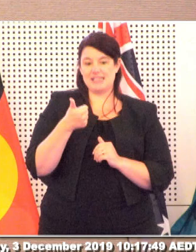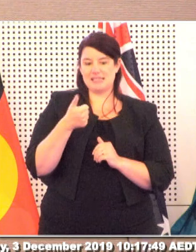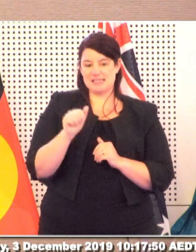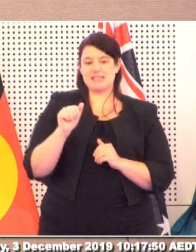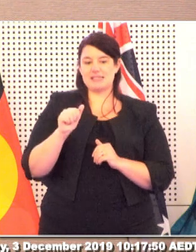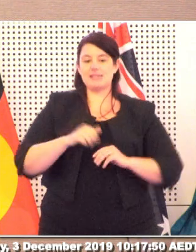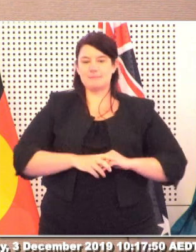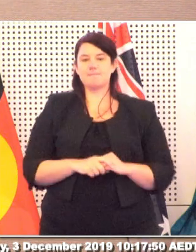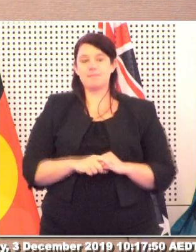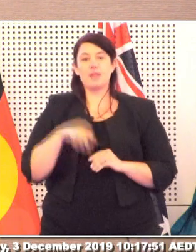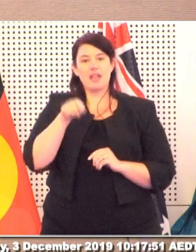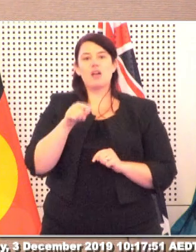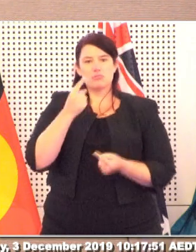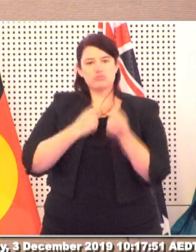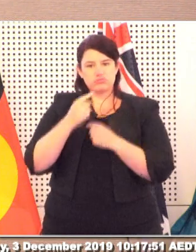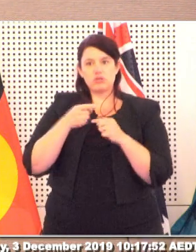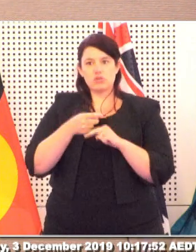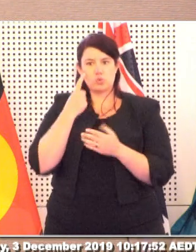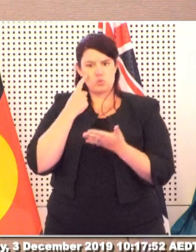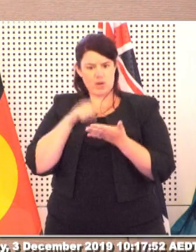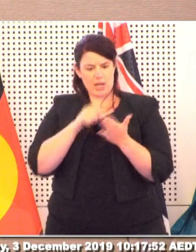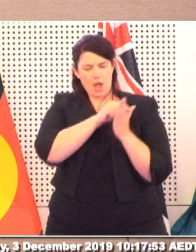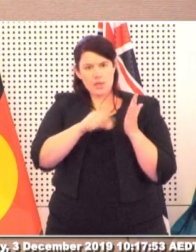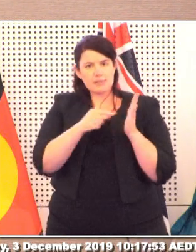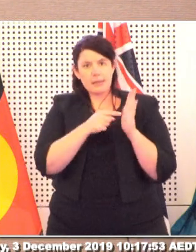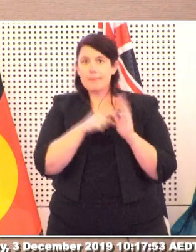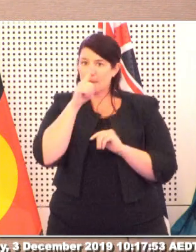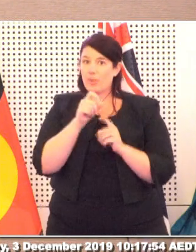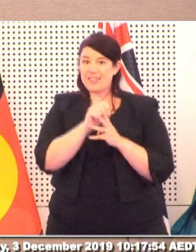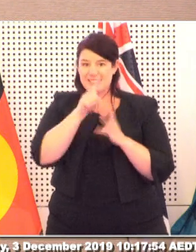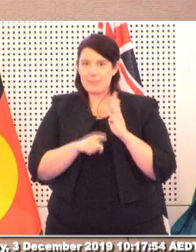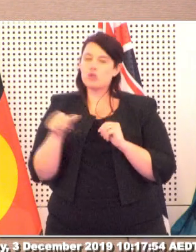which recognised people with disabilities’ right for community-based living and